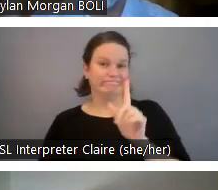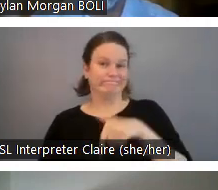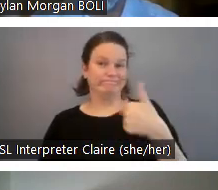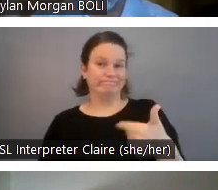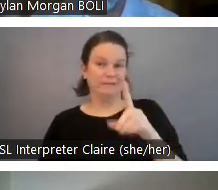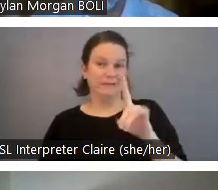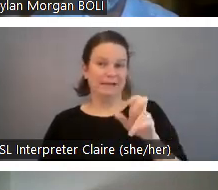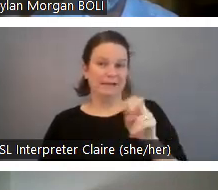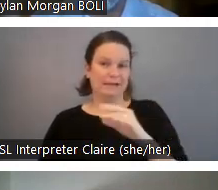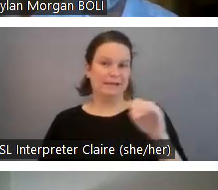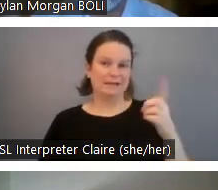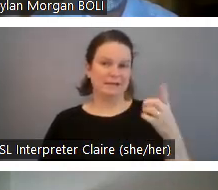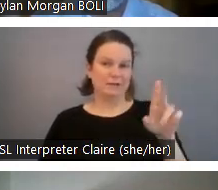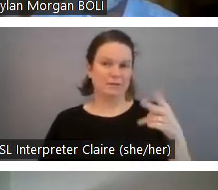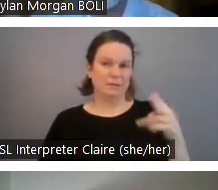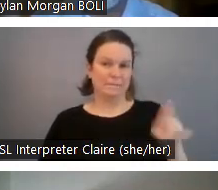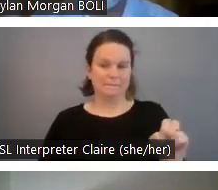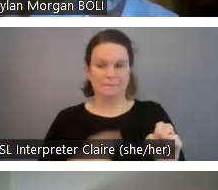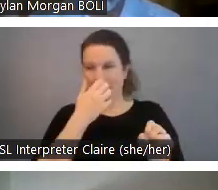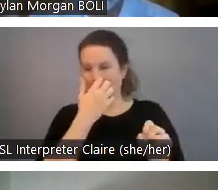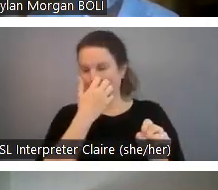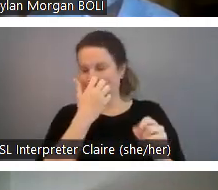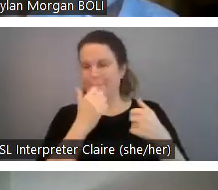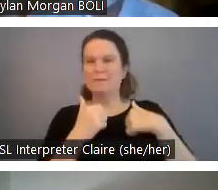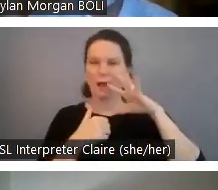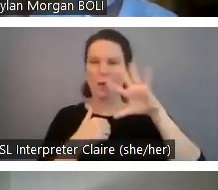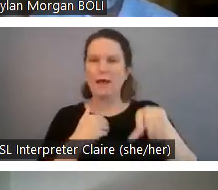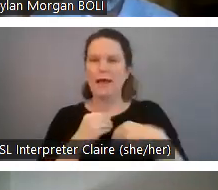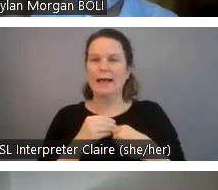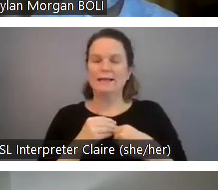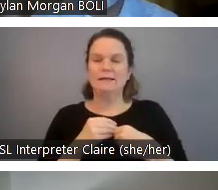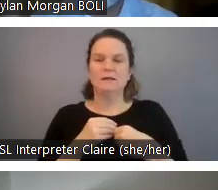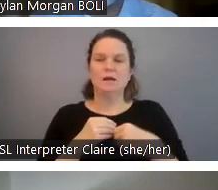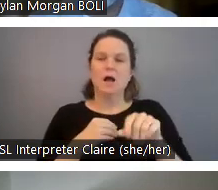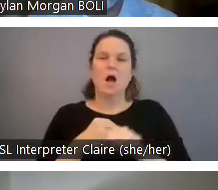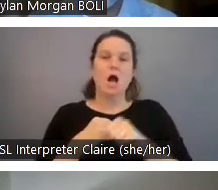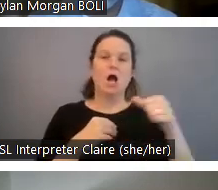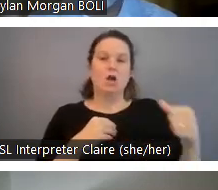and Dr.- Yeah, I'll weigh in.